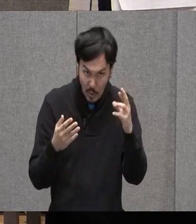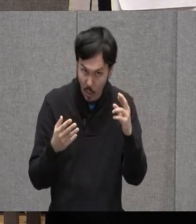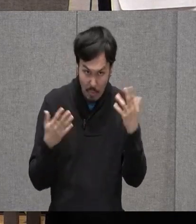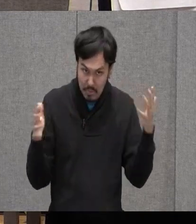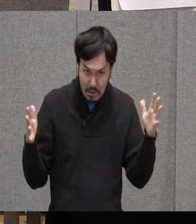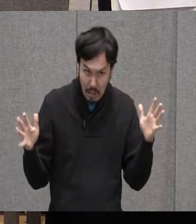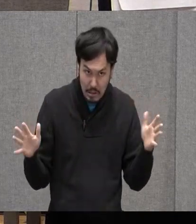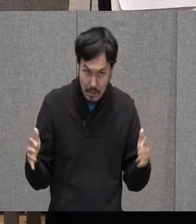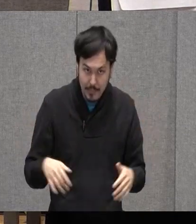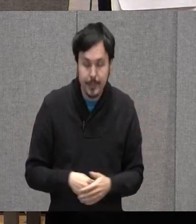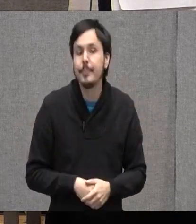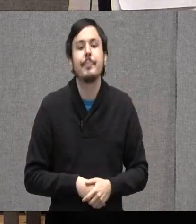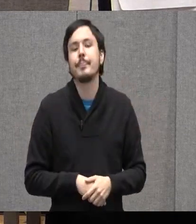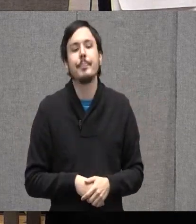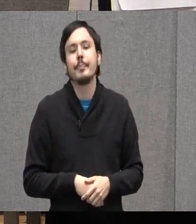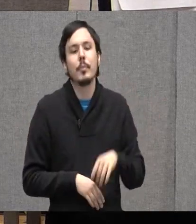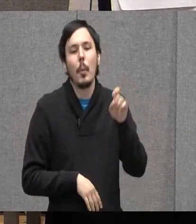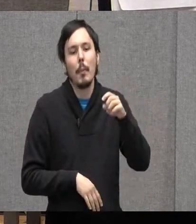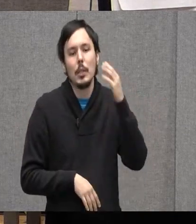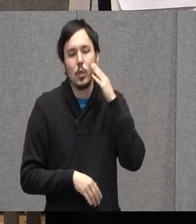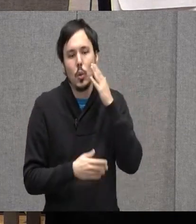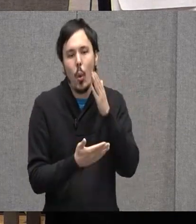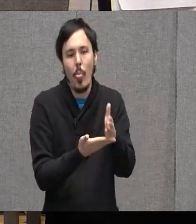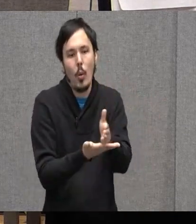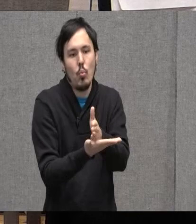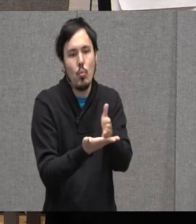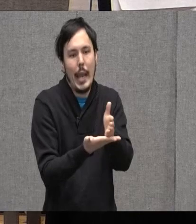Yeah, we need to know arrange along the side